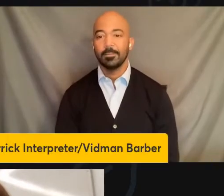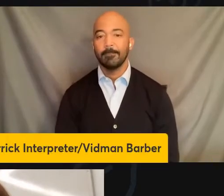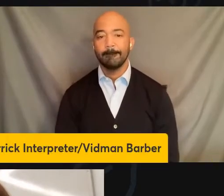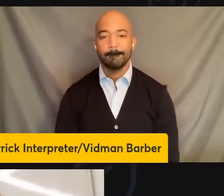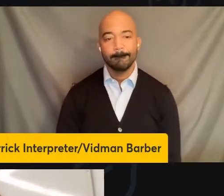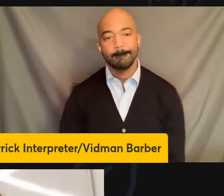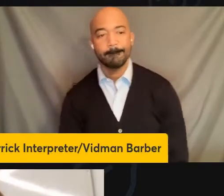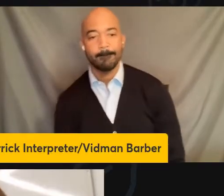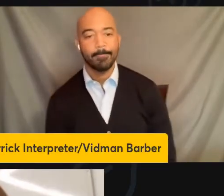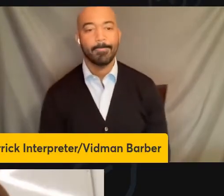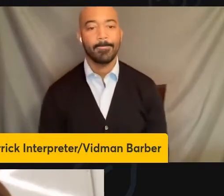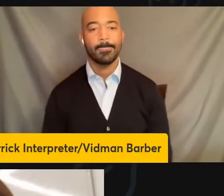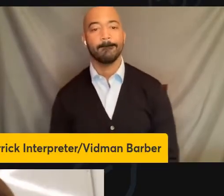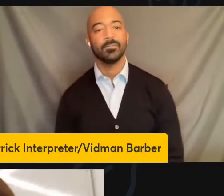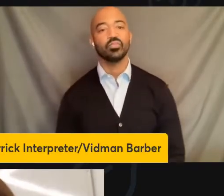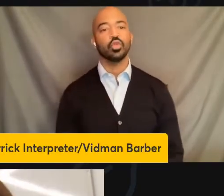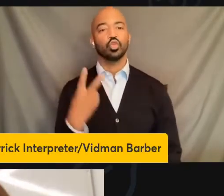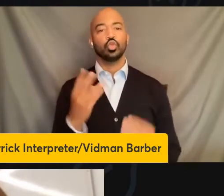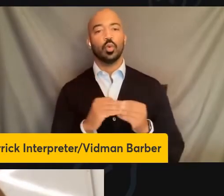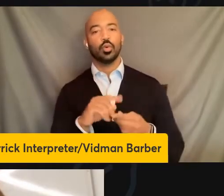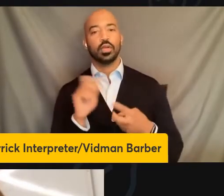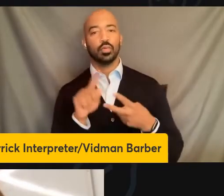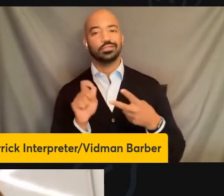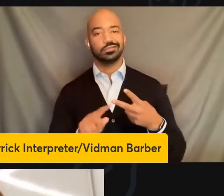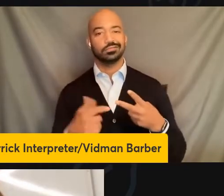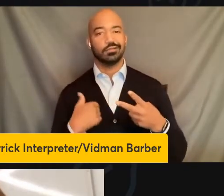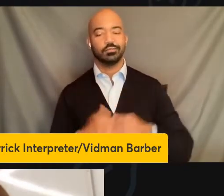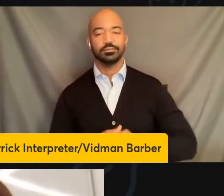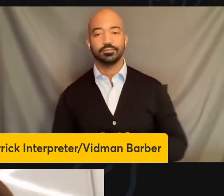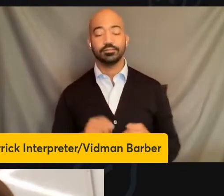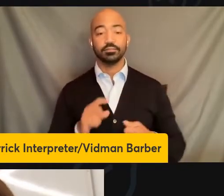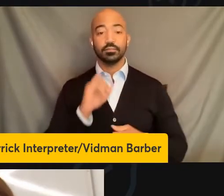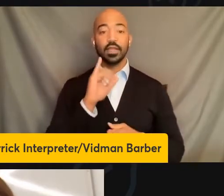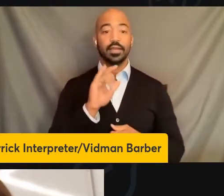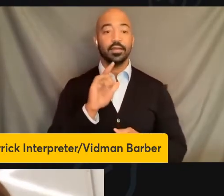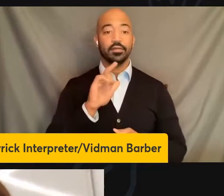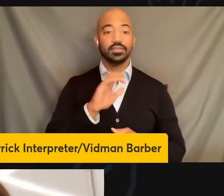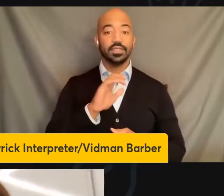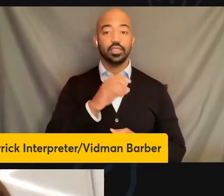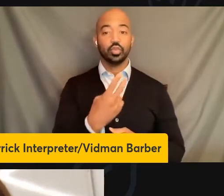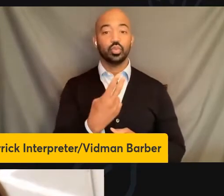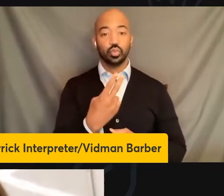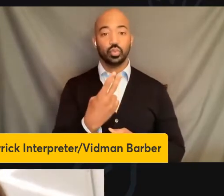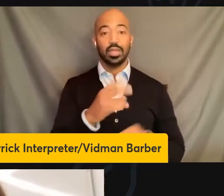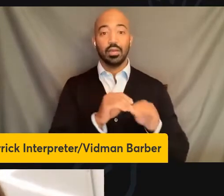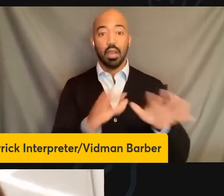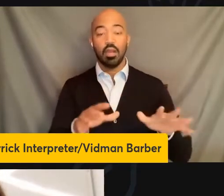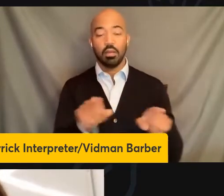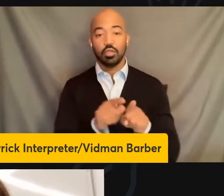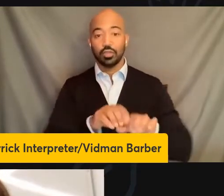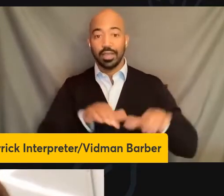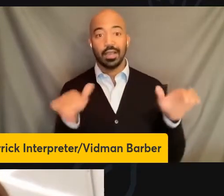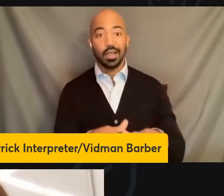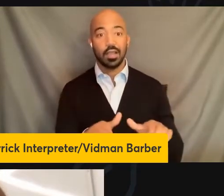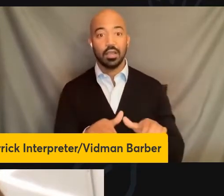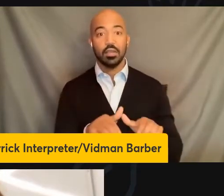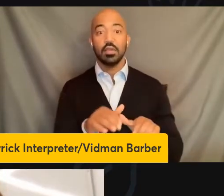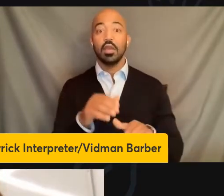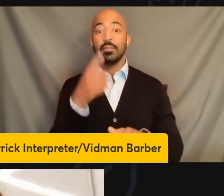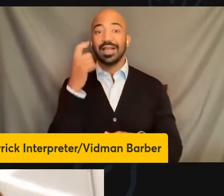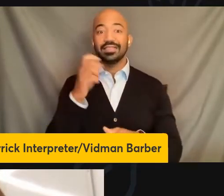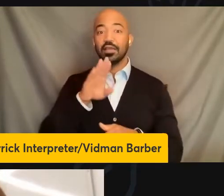the two more questions. Do you think that the IOC to proliferation and activity is due to breach tolerance? Are they